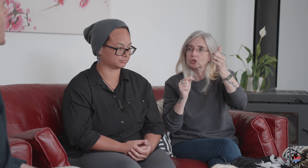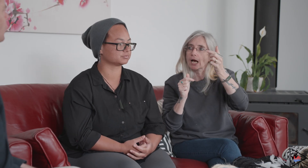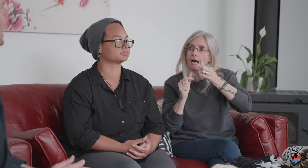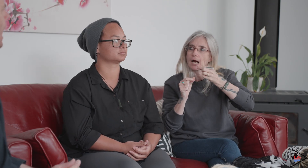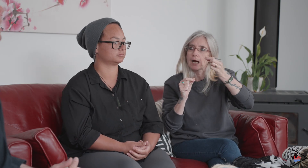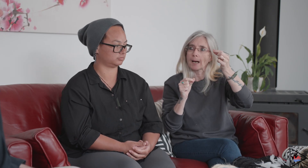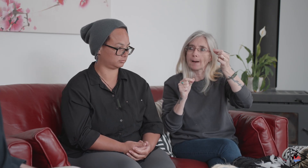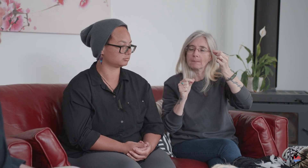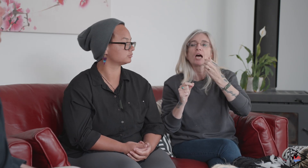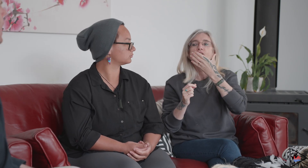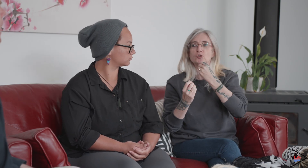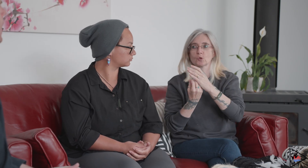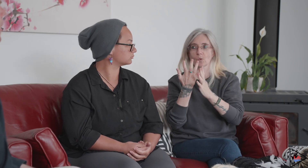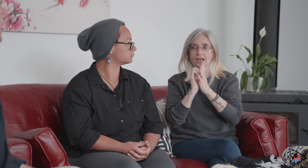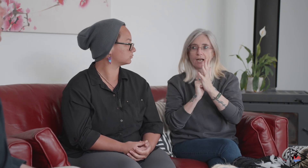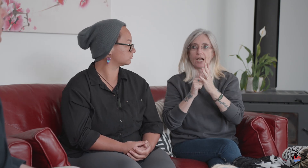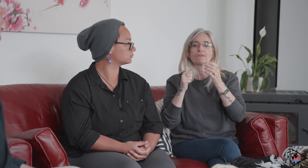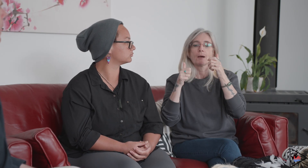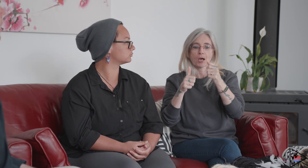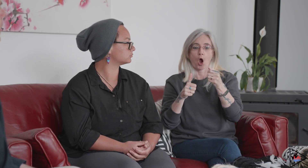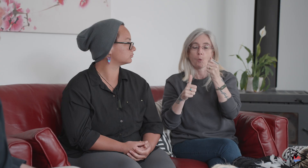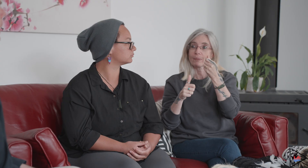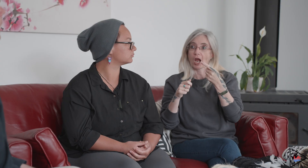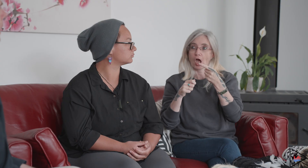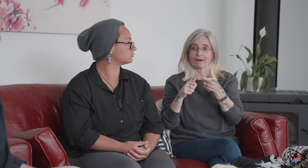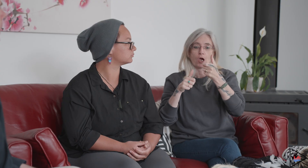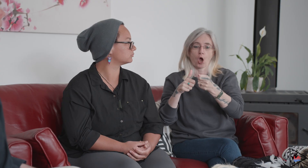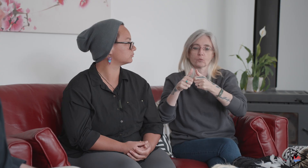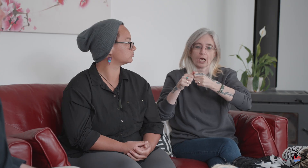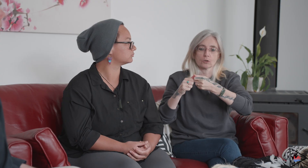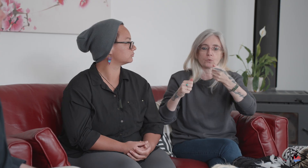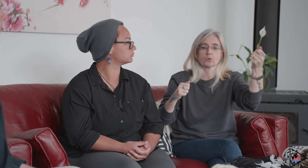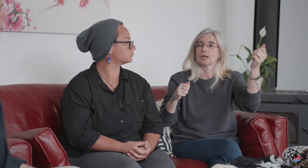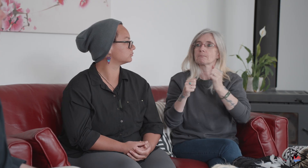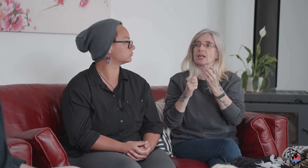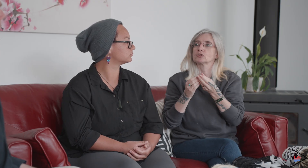are very very sharp. These are very sharp blades of the on the plant. So, you have to be